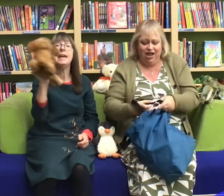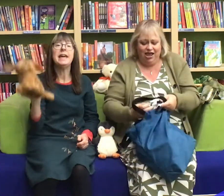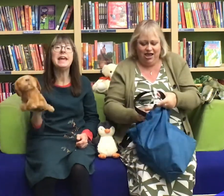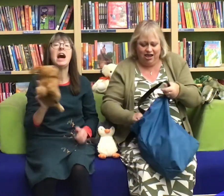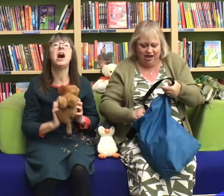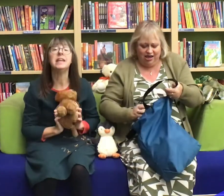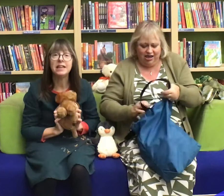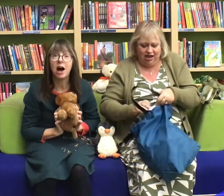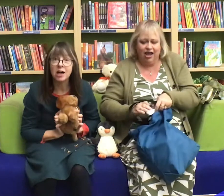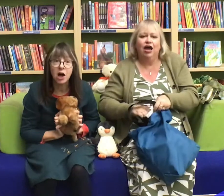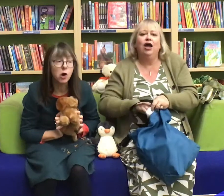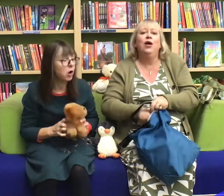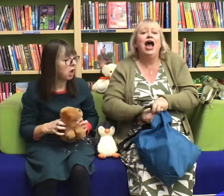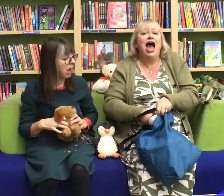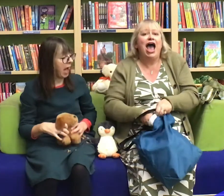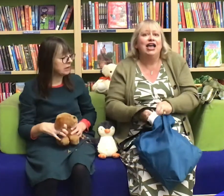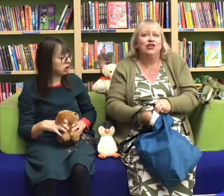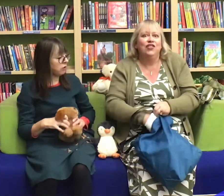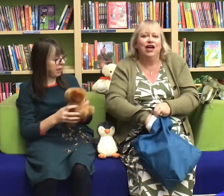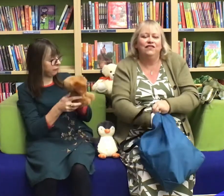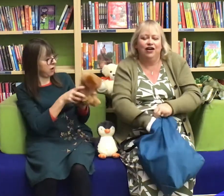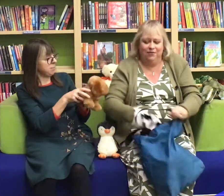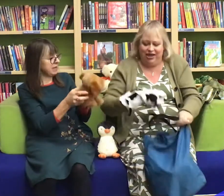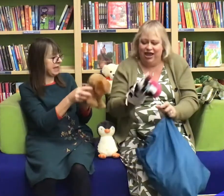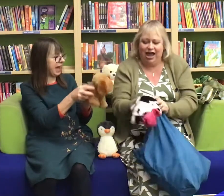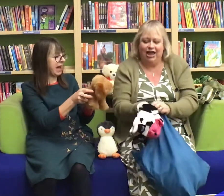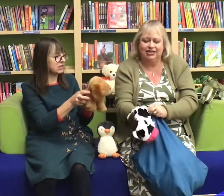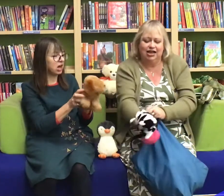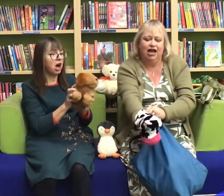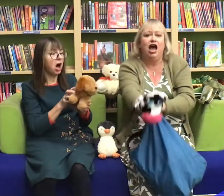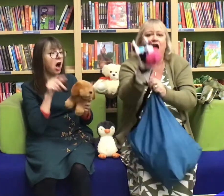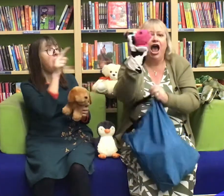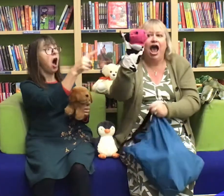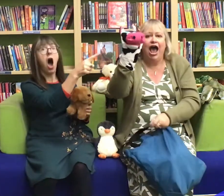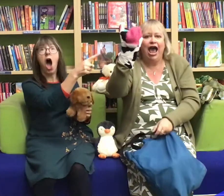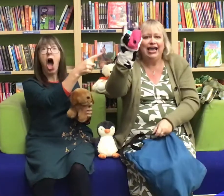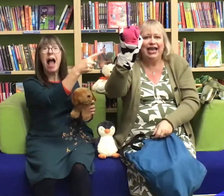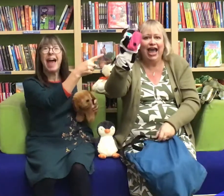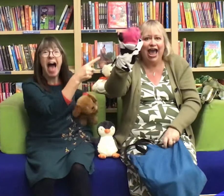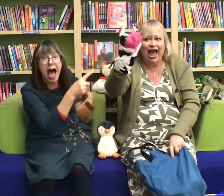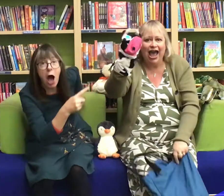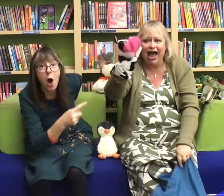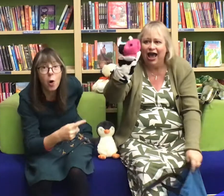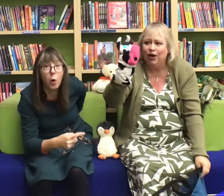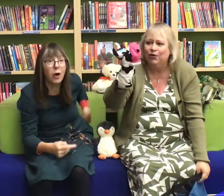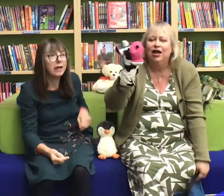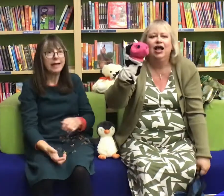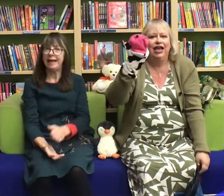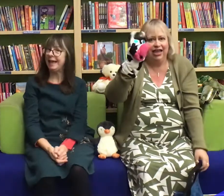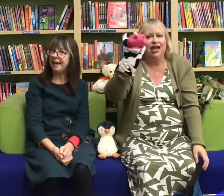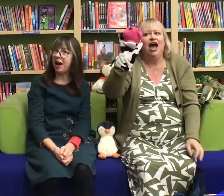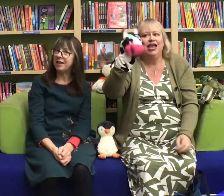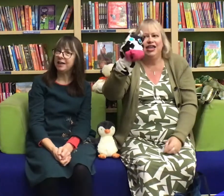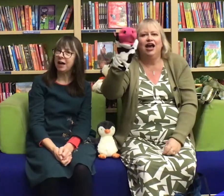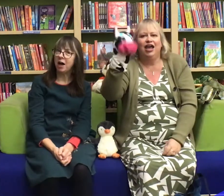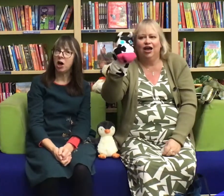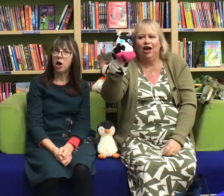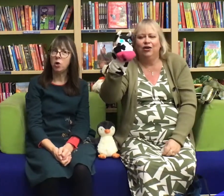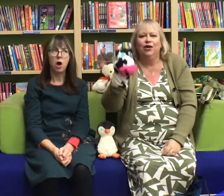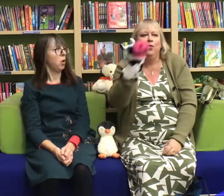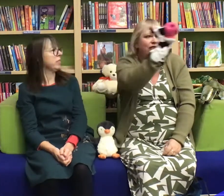Old Macdonald had a farm e-i-e-i-o and on that farm he had a cow! e-i-e-i-o.